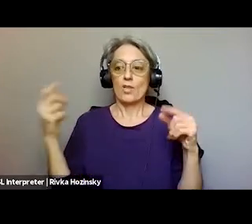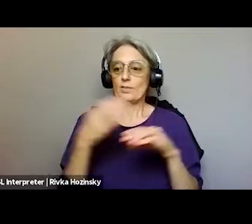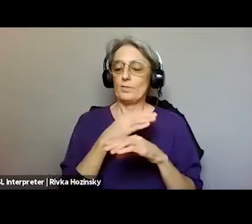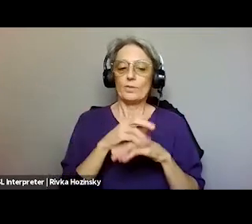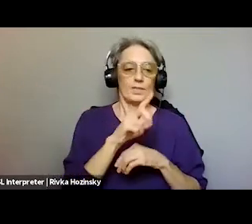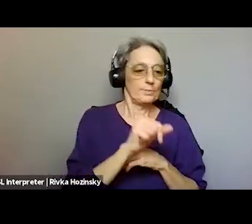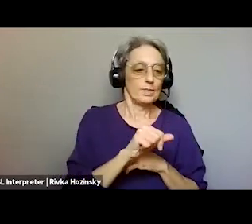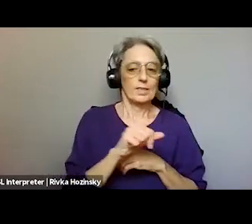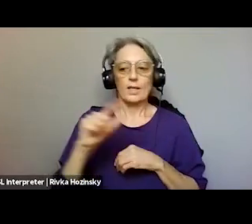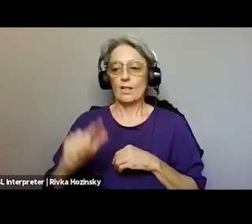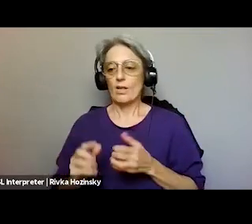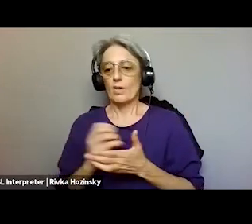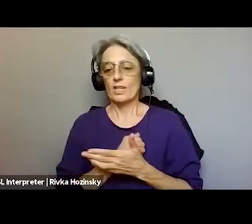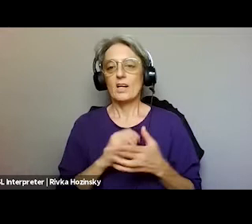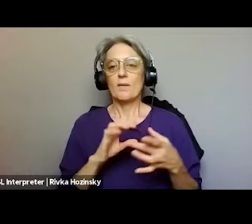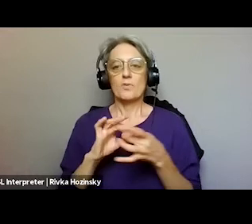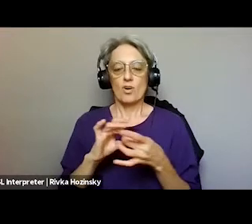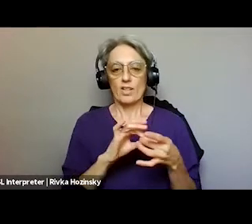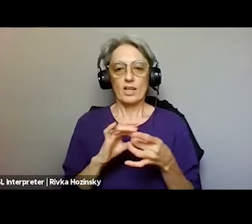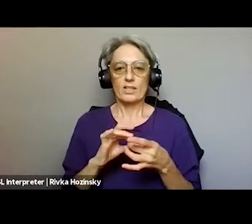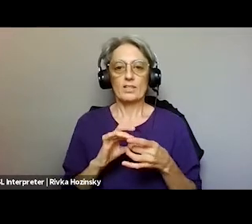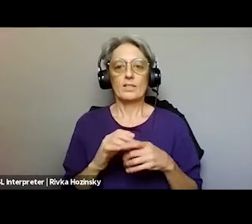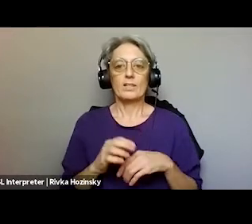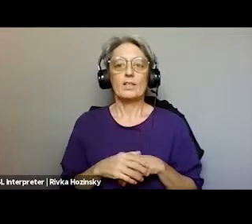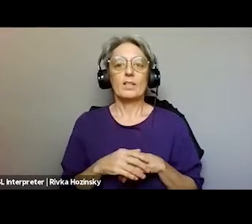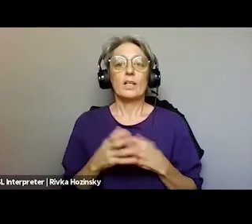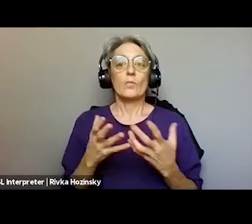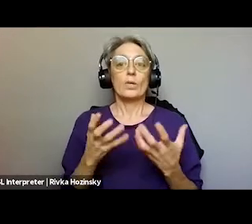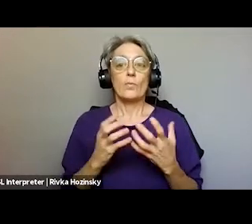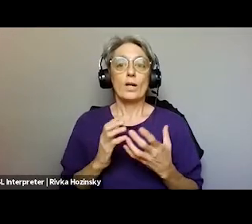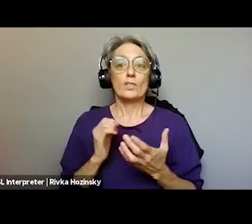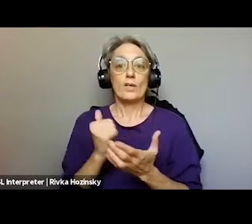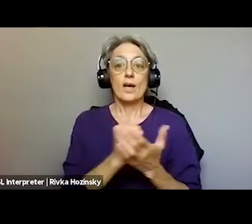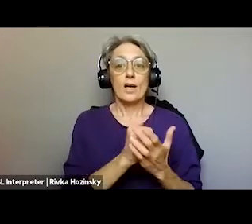income and if we want to have really good targeted interventions, we may need to parse that effect